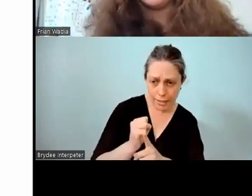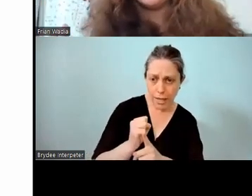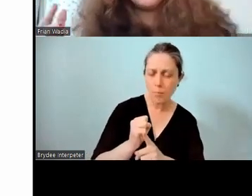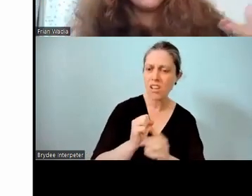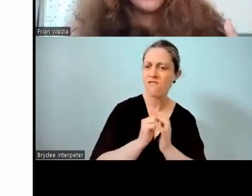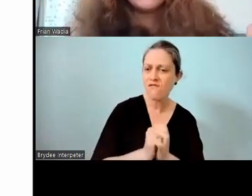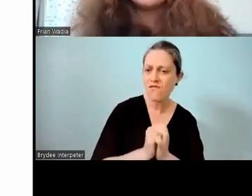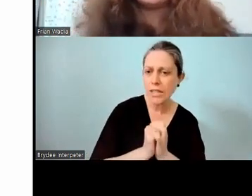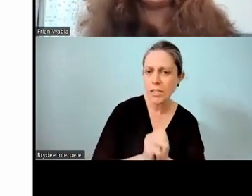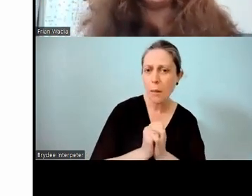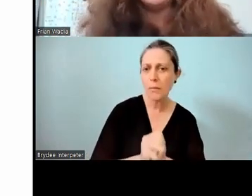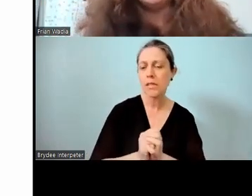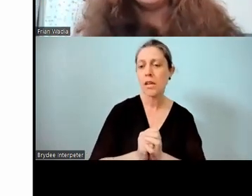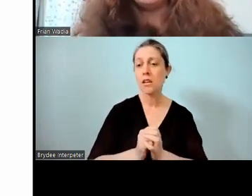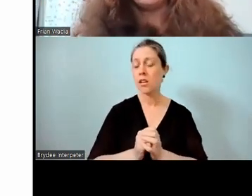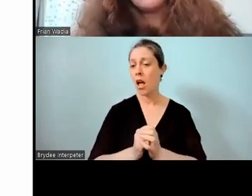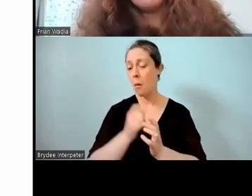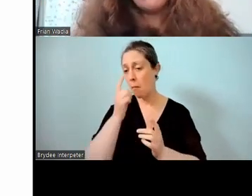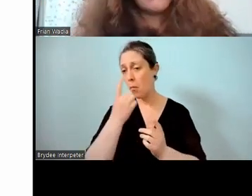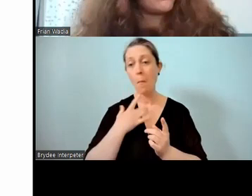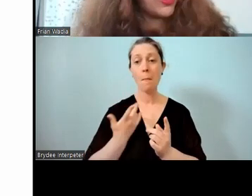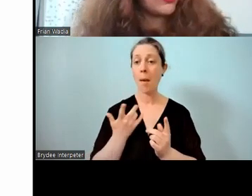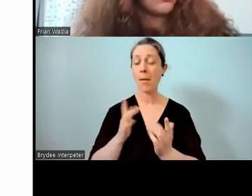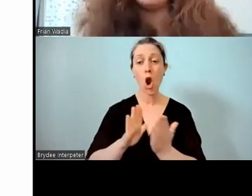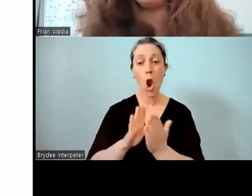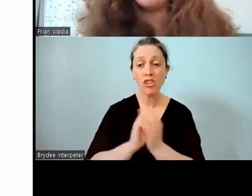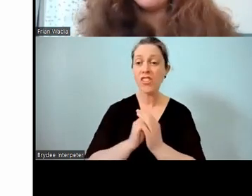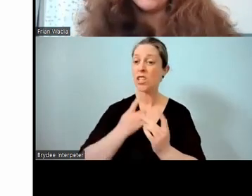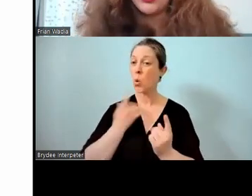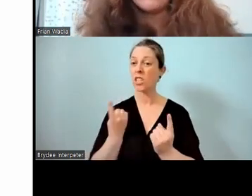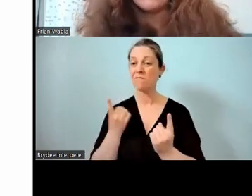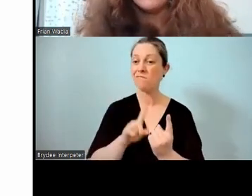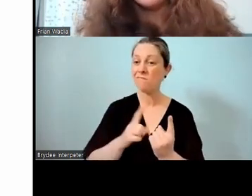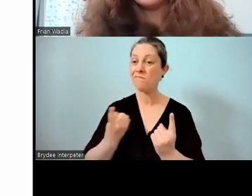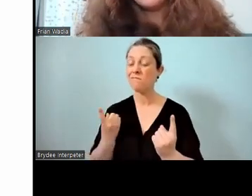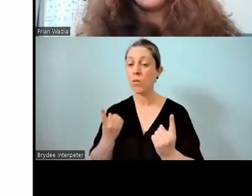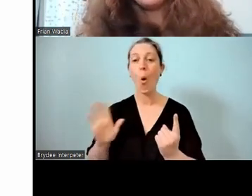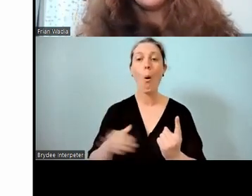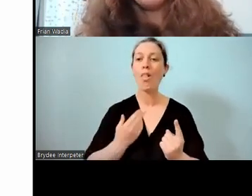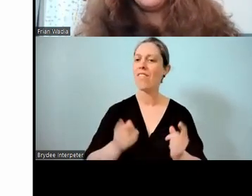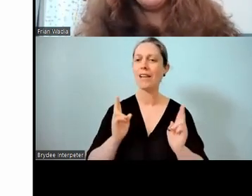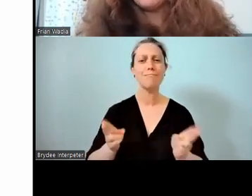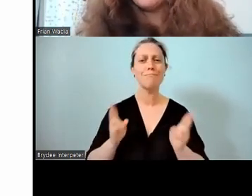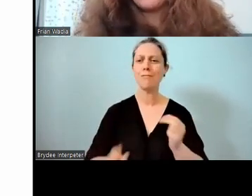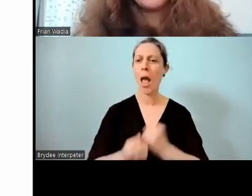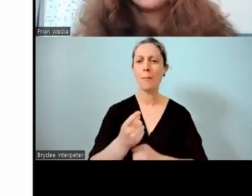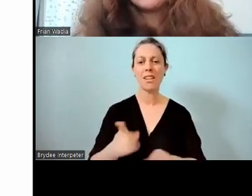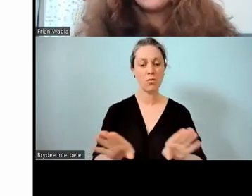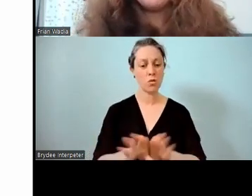whether they're acquaintances, you know? You have all of that happening for the child, so that in whatever context they're in,